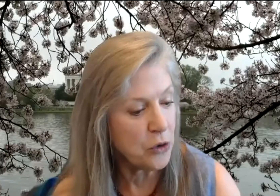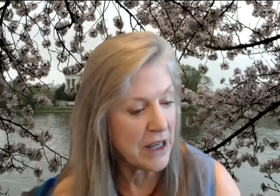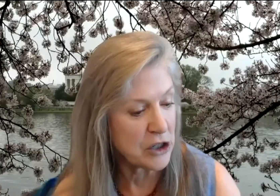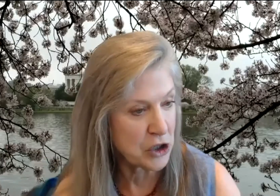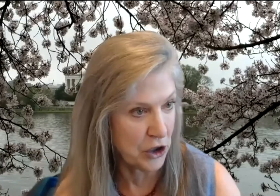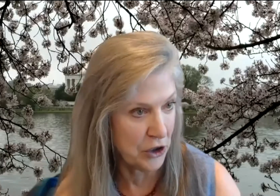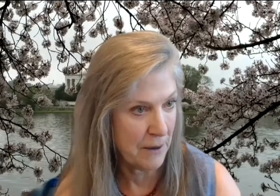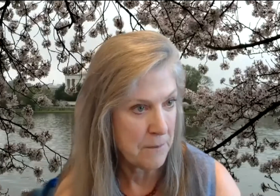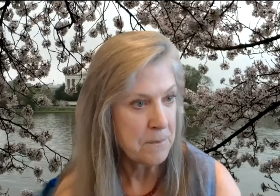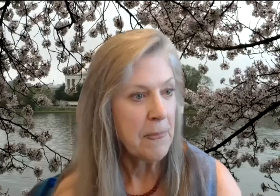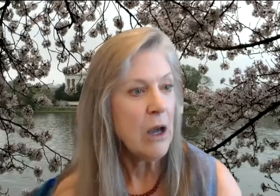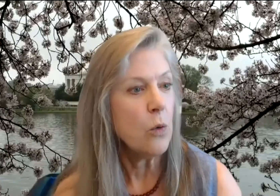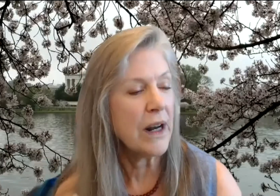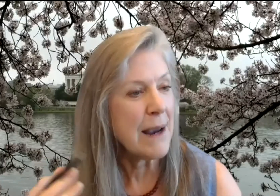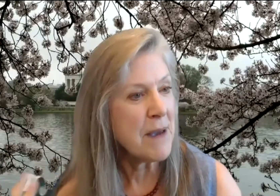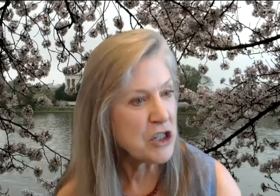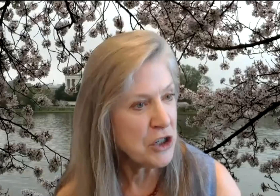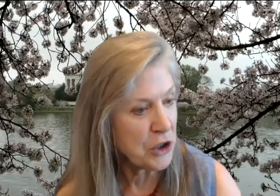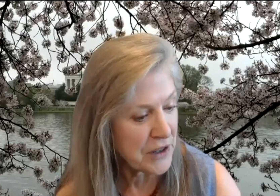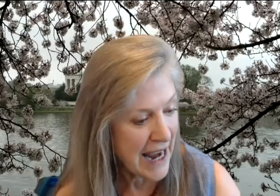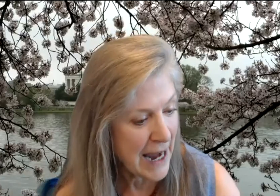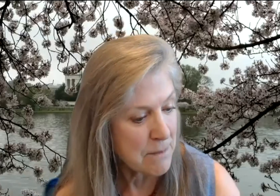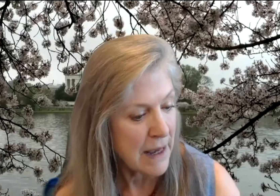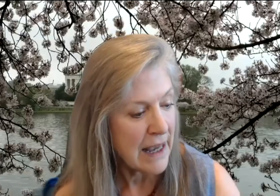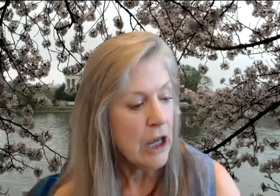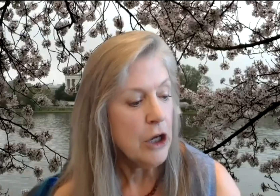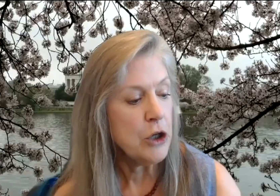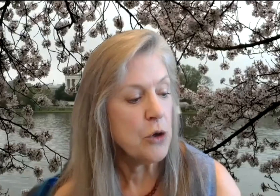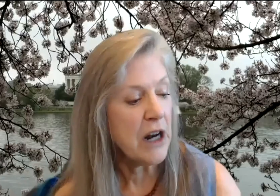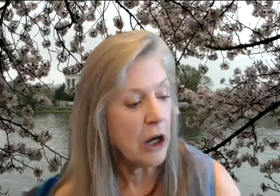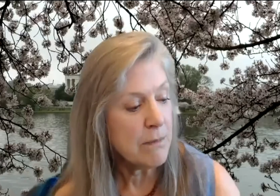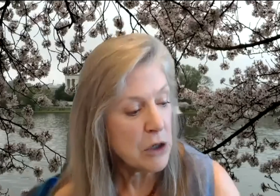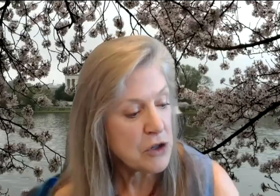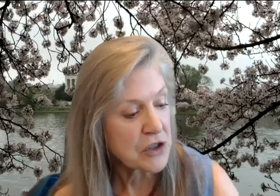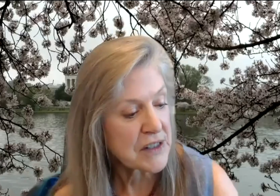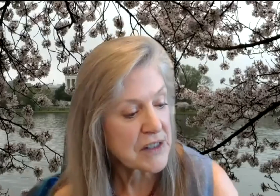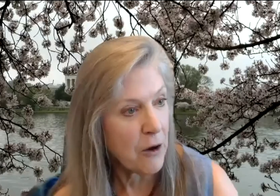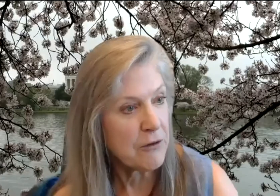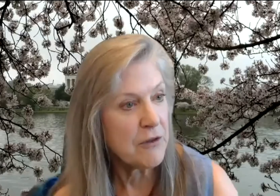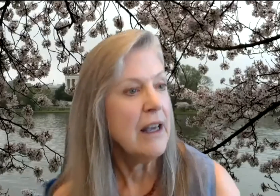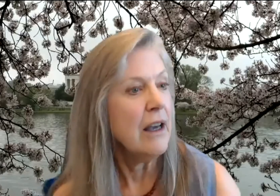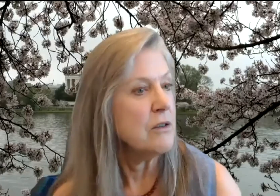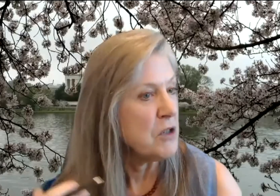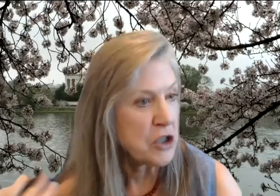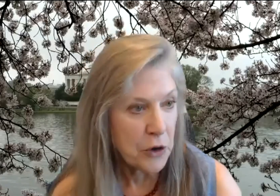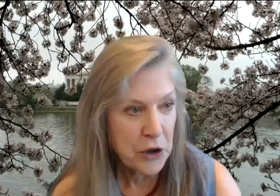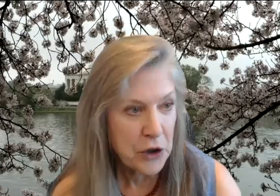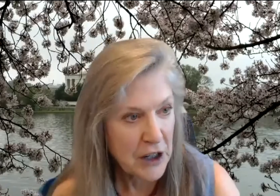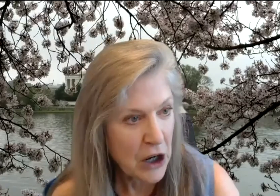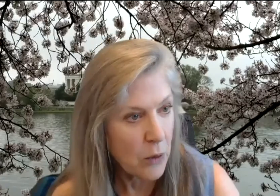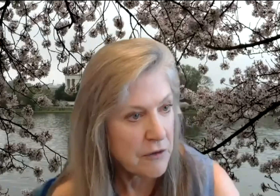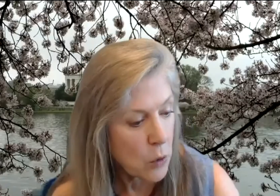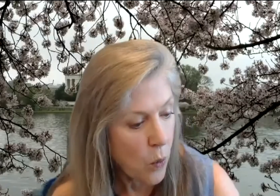you in turn. When I mention your name, you can unmute yourself; show your video if you